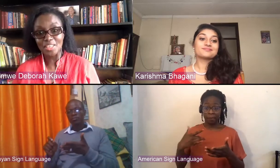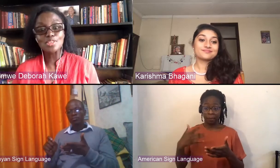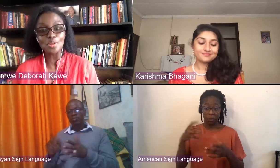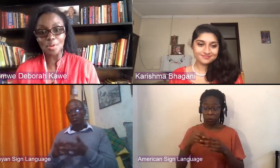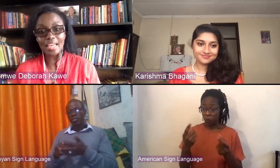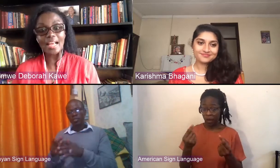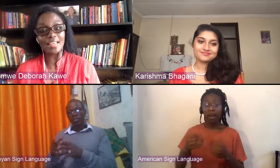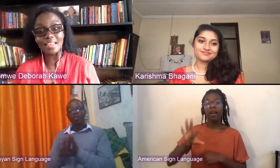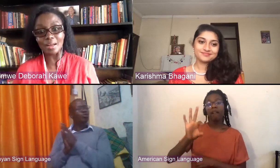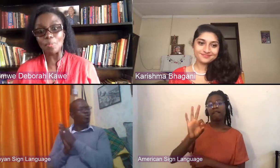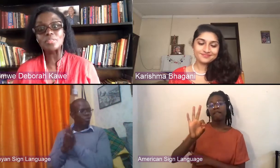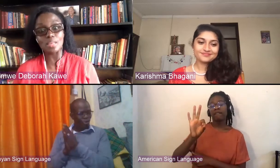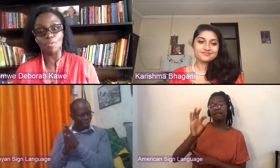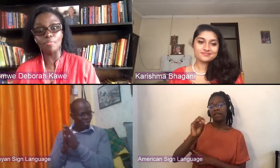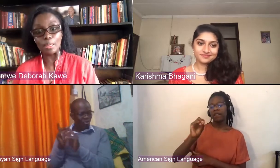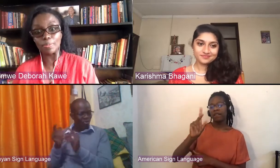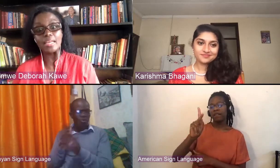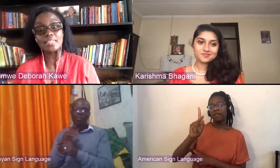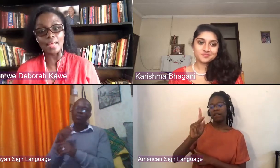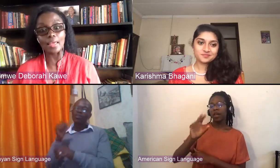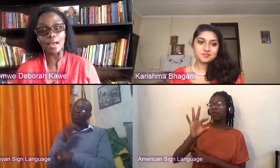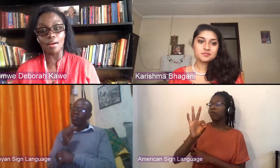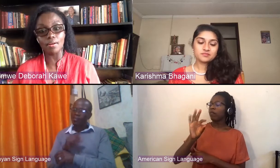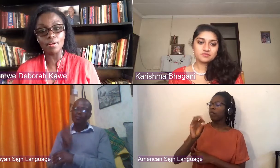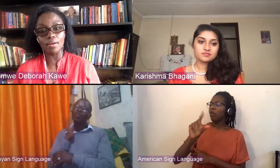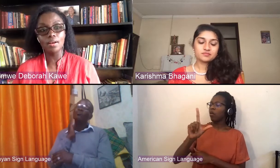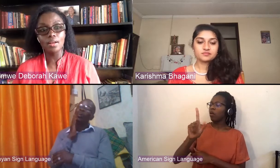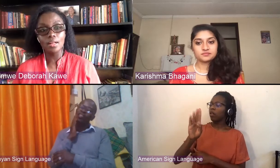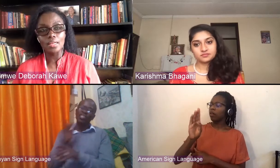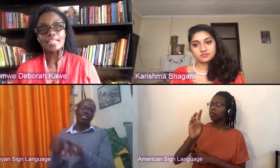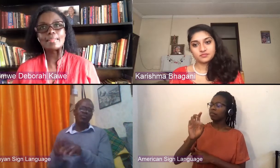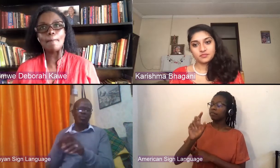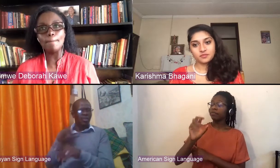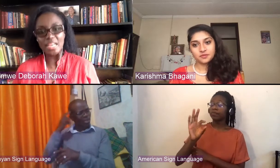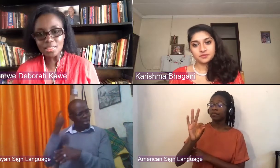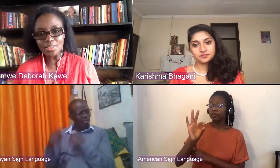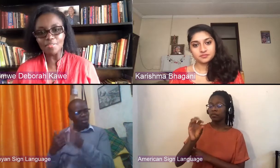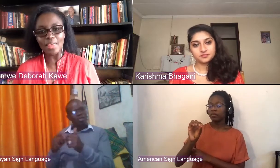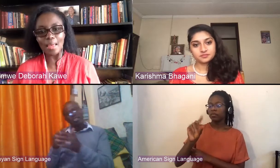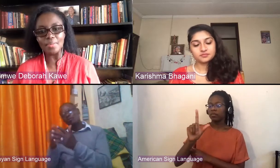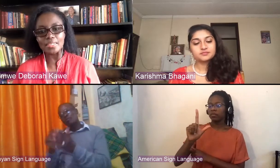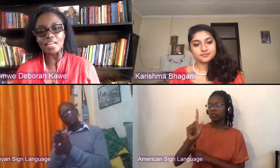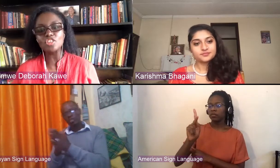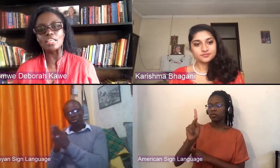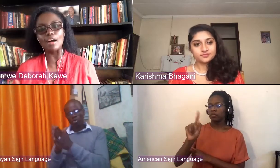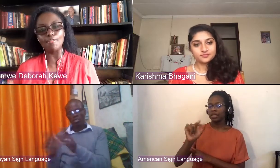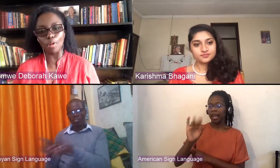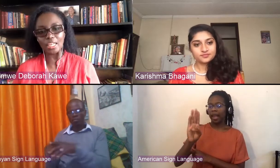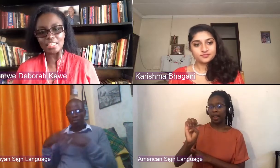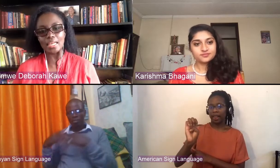So like, I think about some of my plays and they are like the basis of them is actually a folk tale.